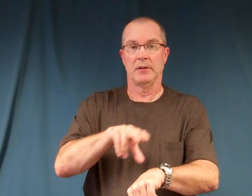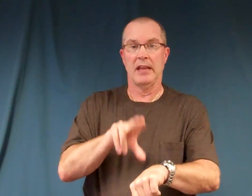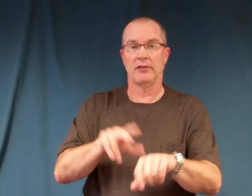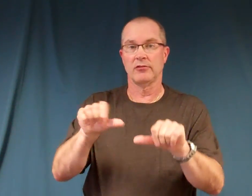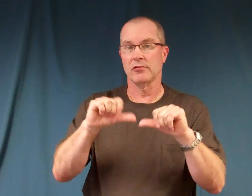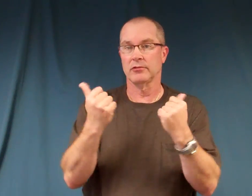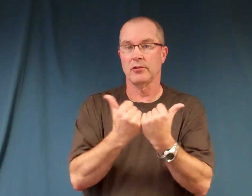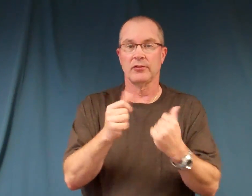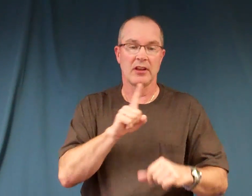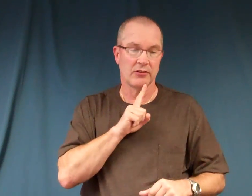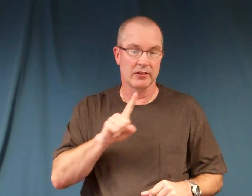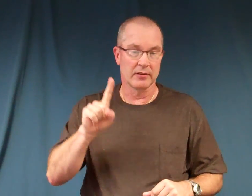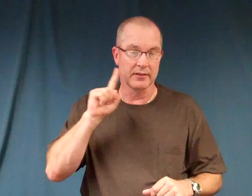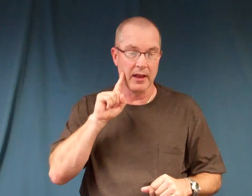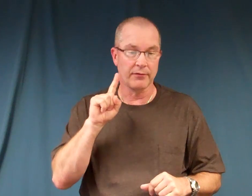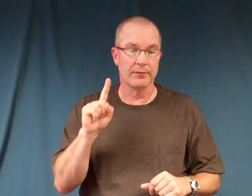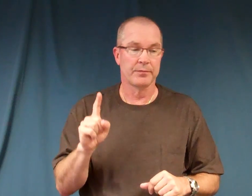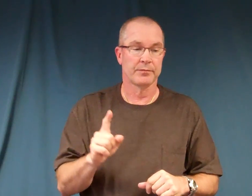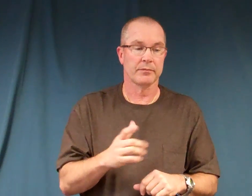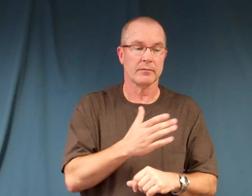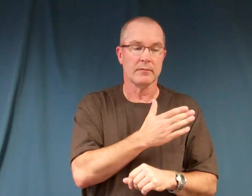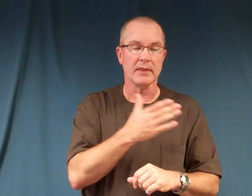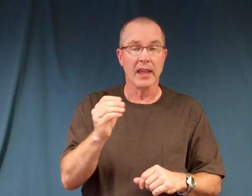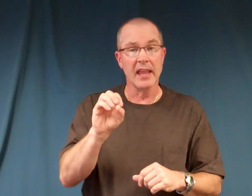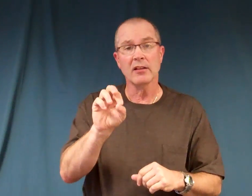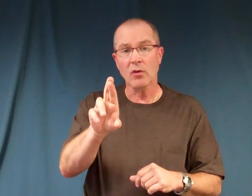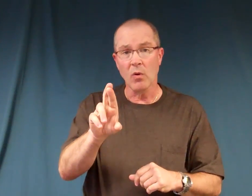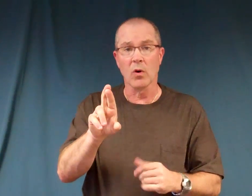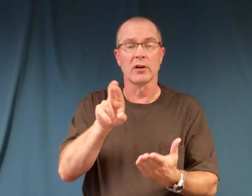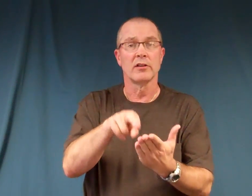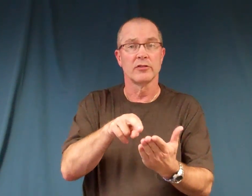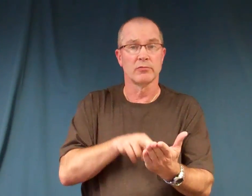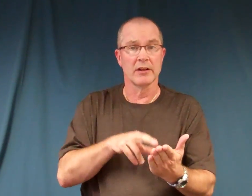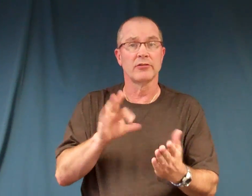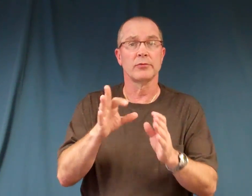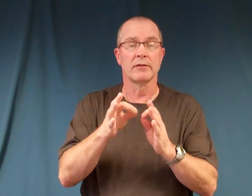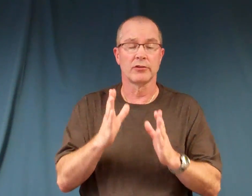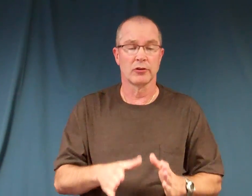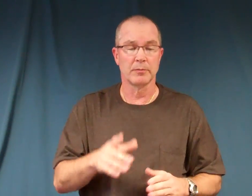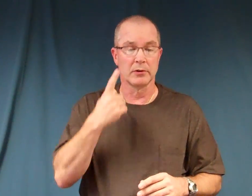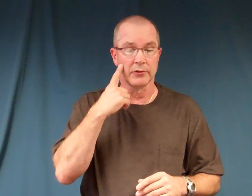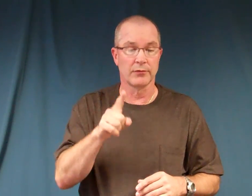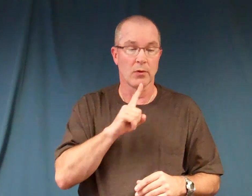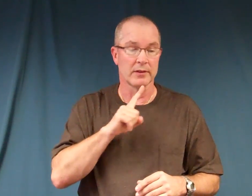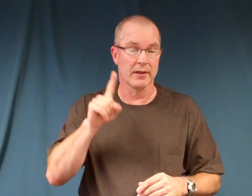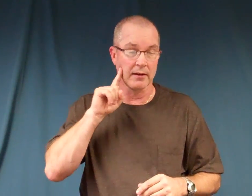from the National Association of the Deaf and/or the Registry of Interpreters for the